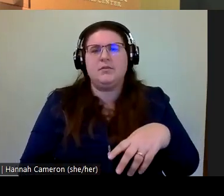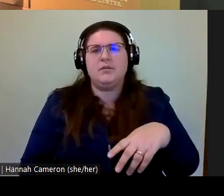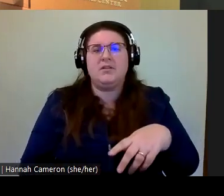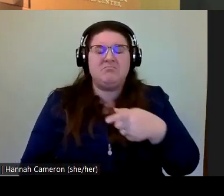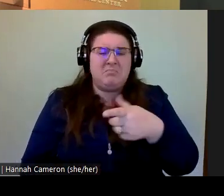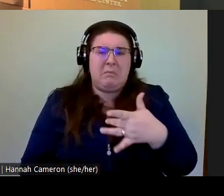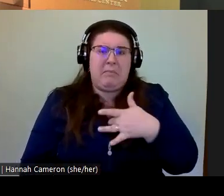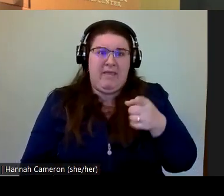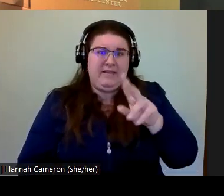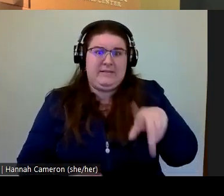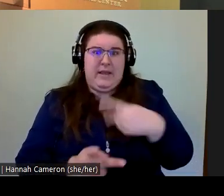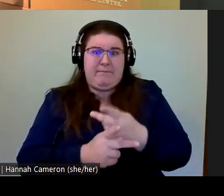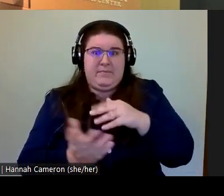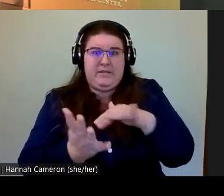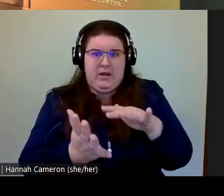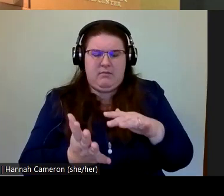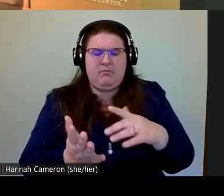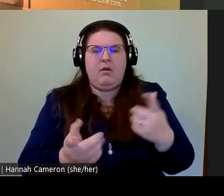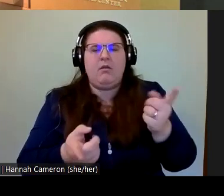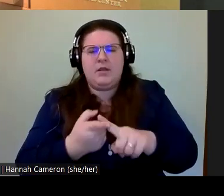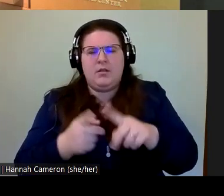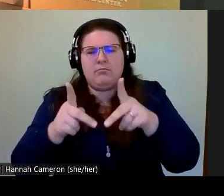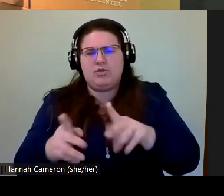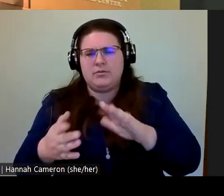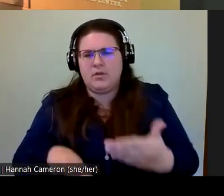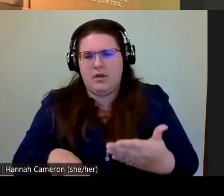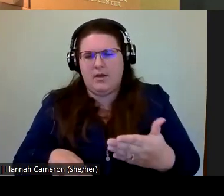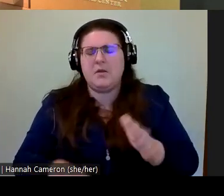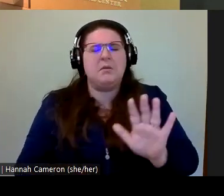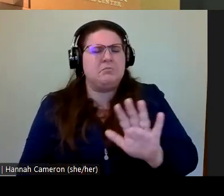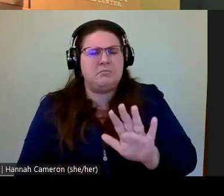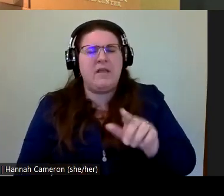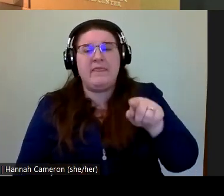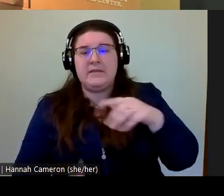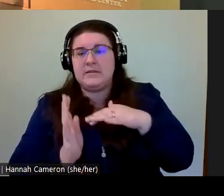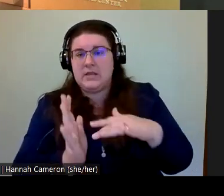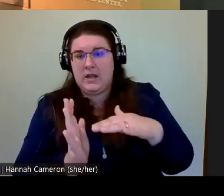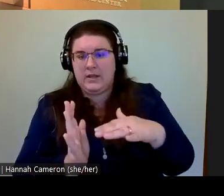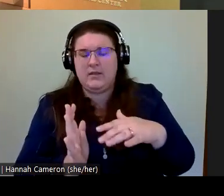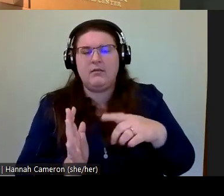case we said how much time goes by until half the people uh you know have a significant Improvement